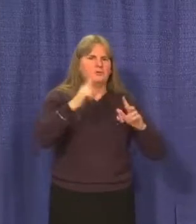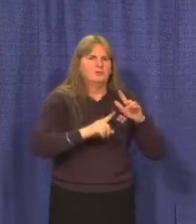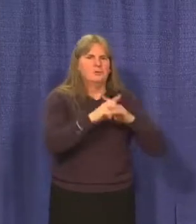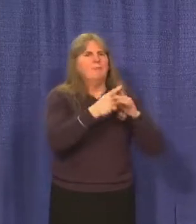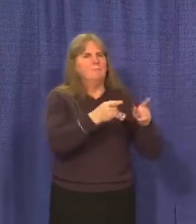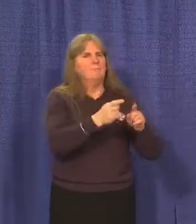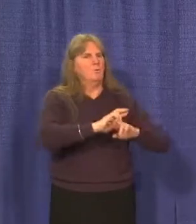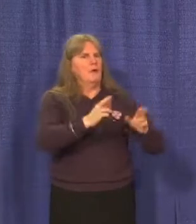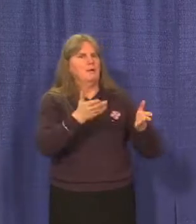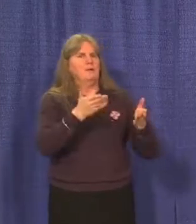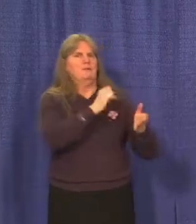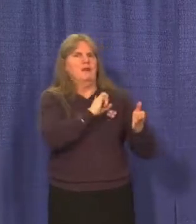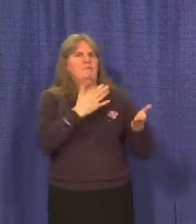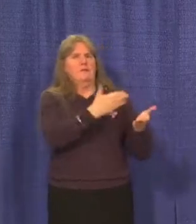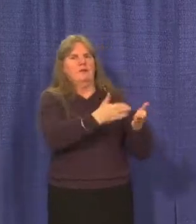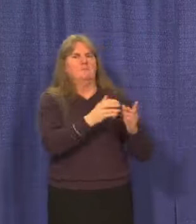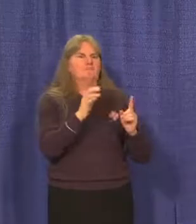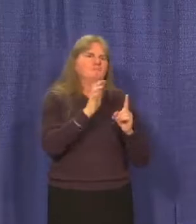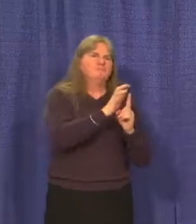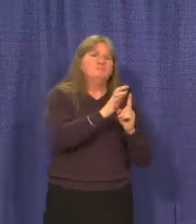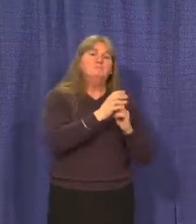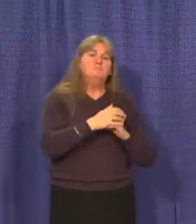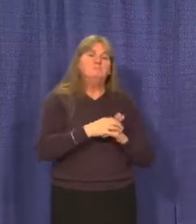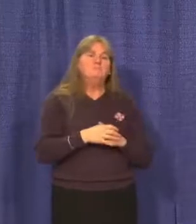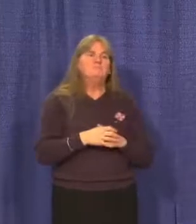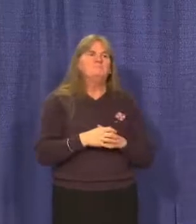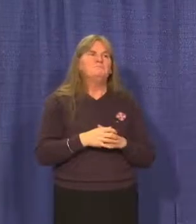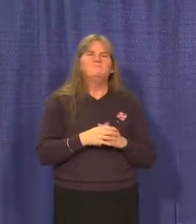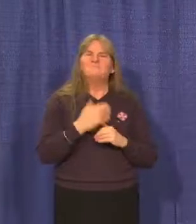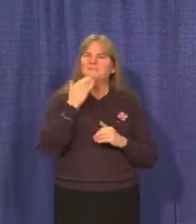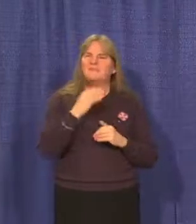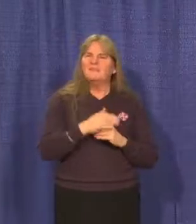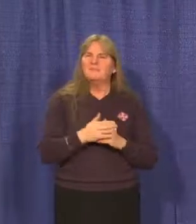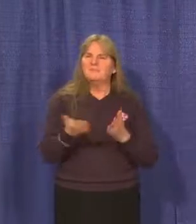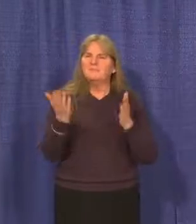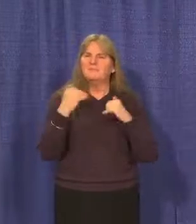care is needed after that initial response. Pat: Thank you.